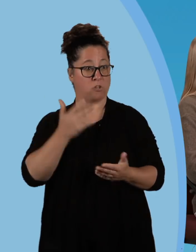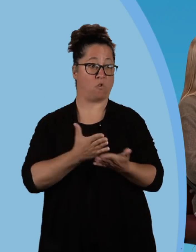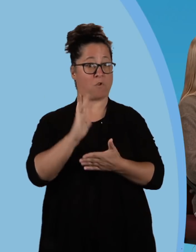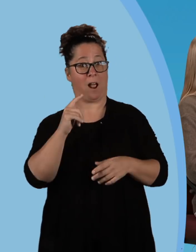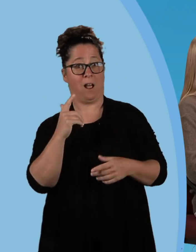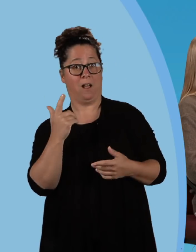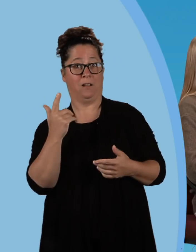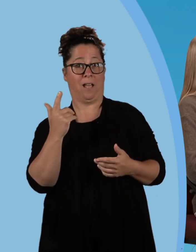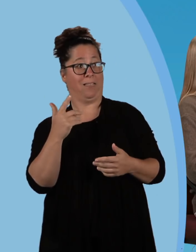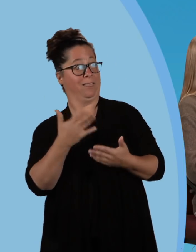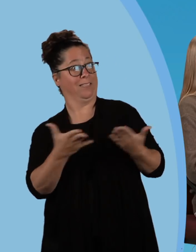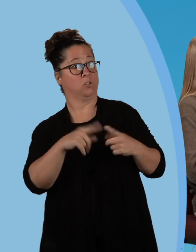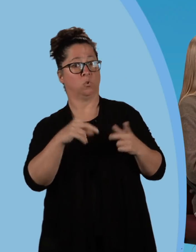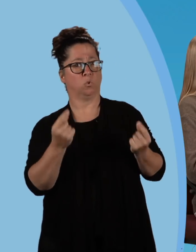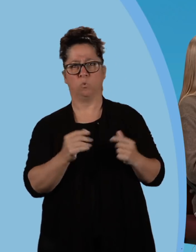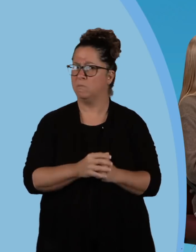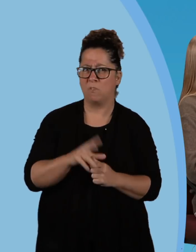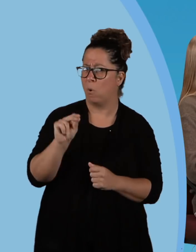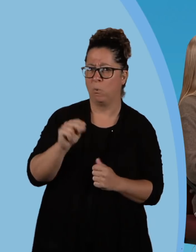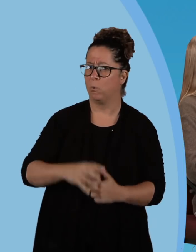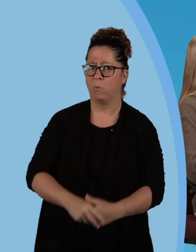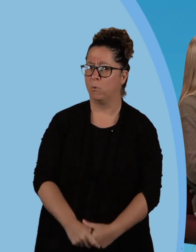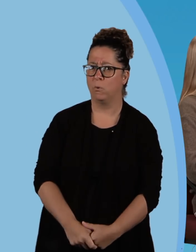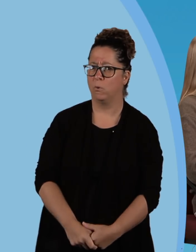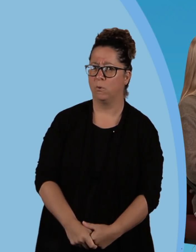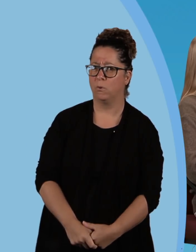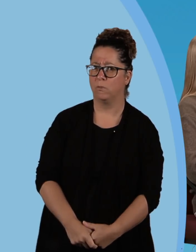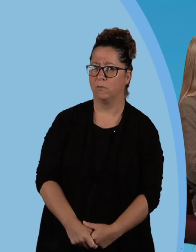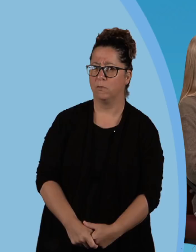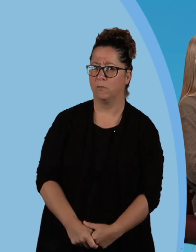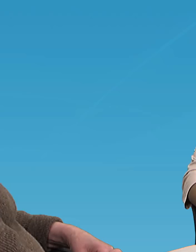because they think that it's the right thing to do.